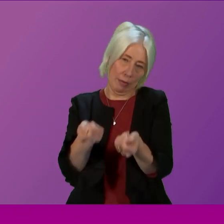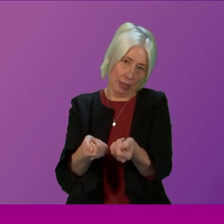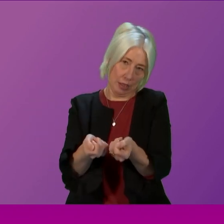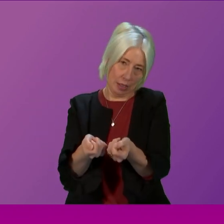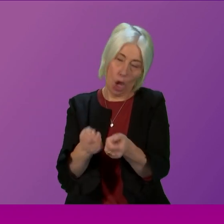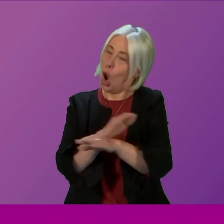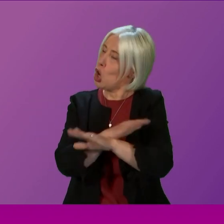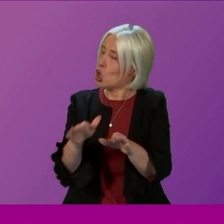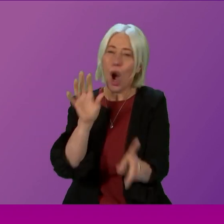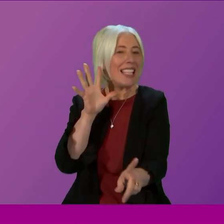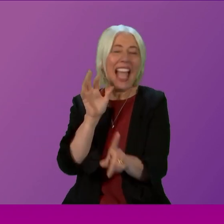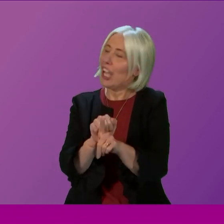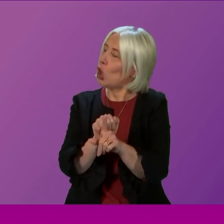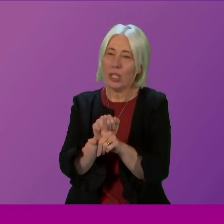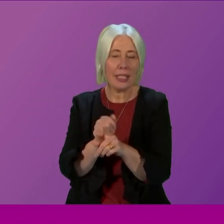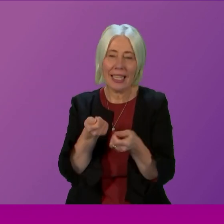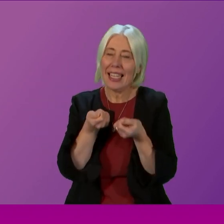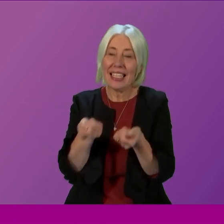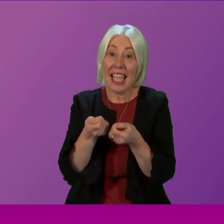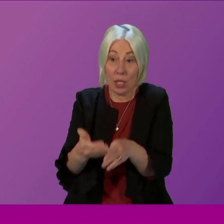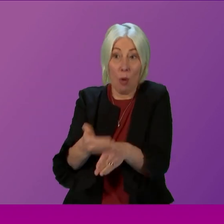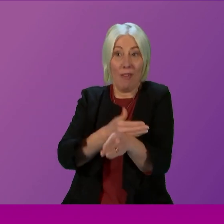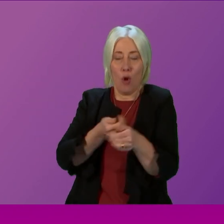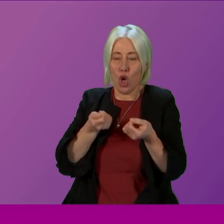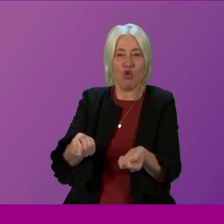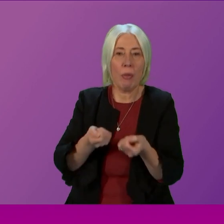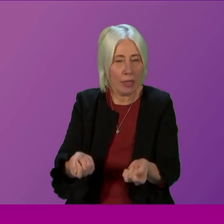diagnostic tests prior to treatment, as the Conservatives claimed.